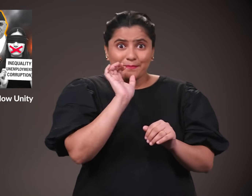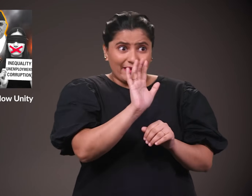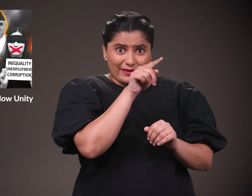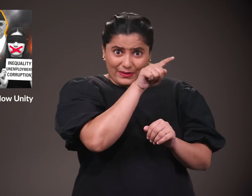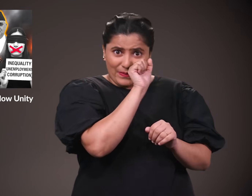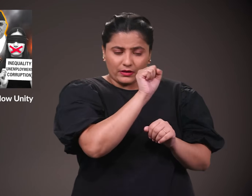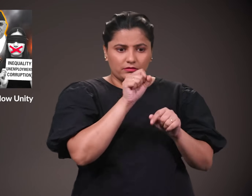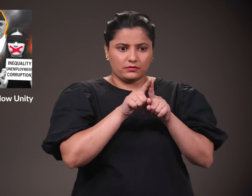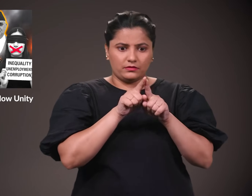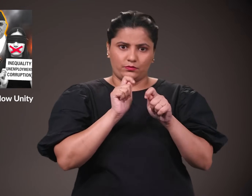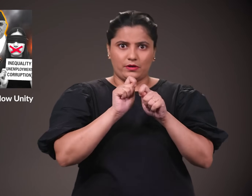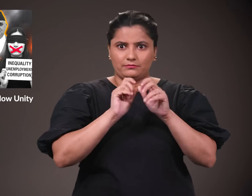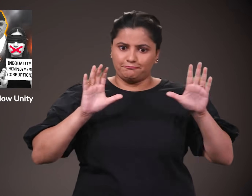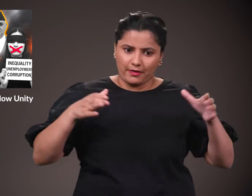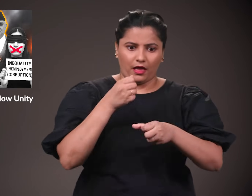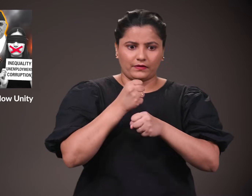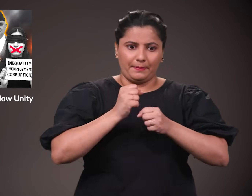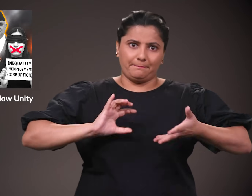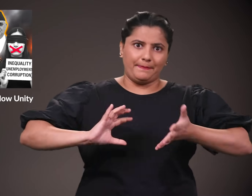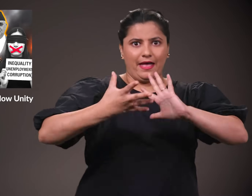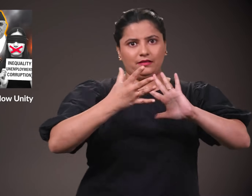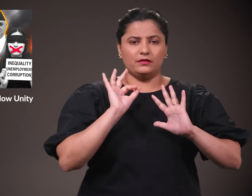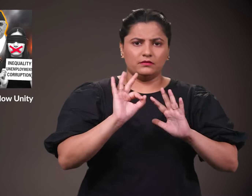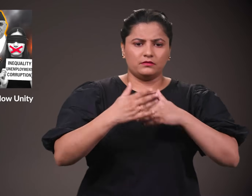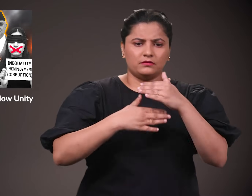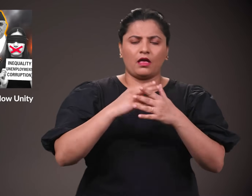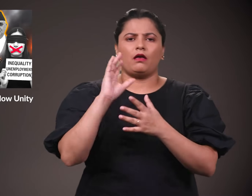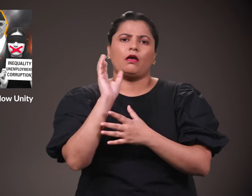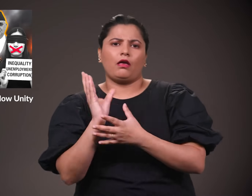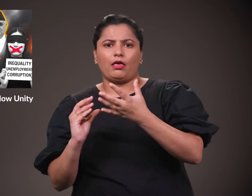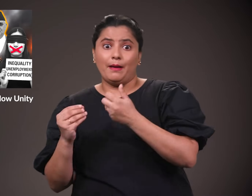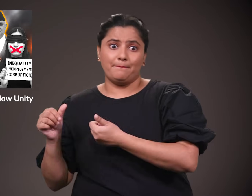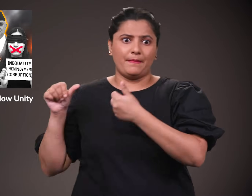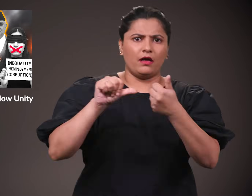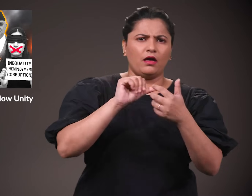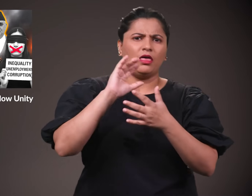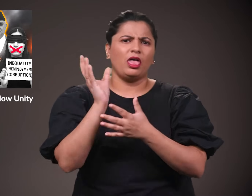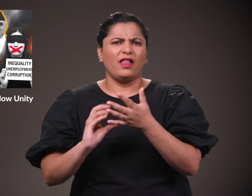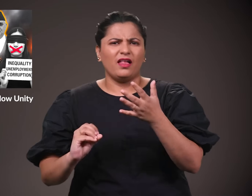They repeatedly form governments, only for them to disband.